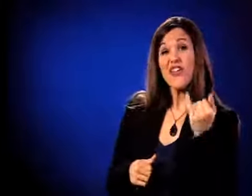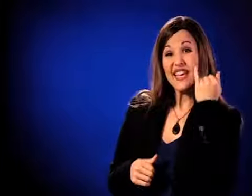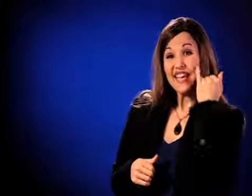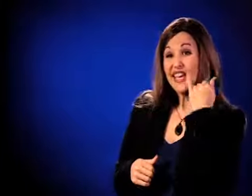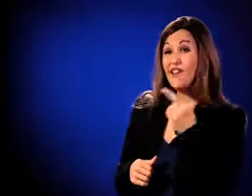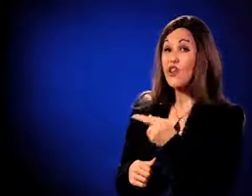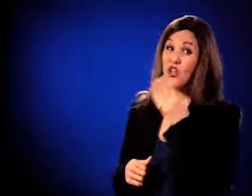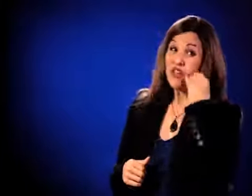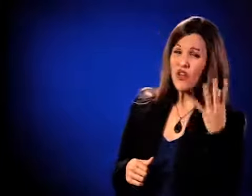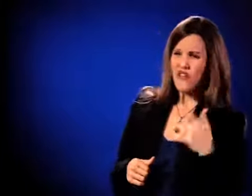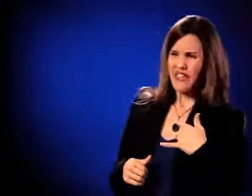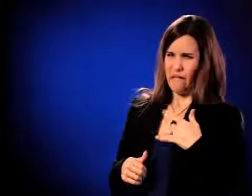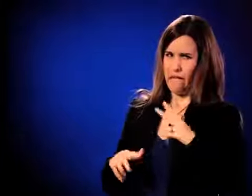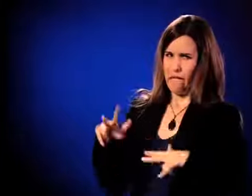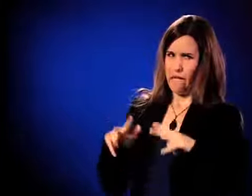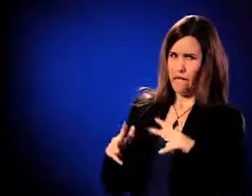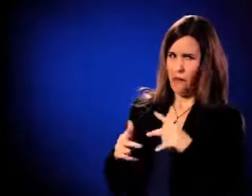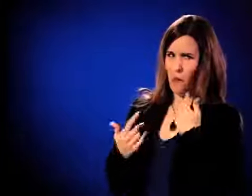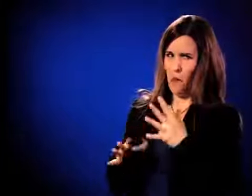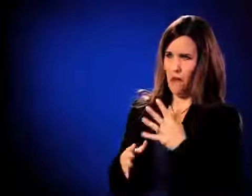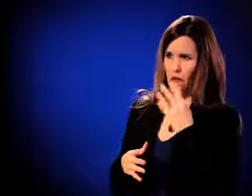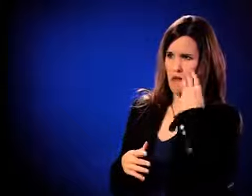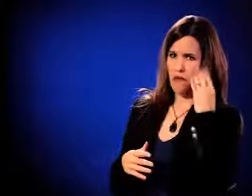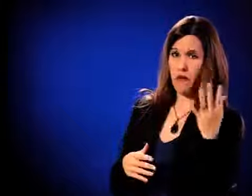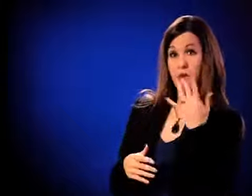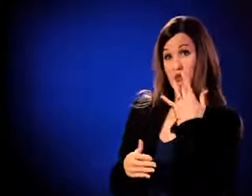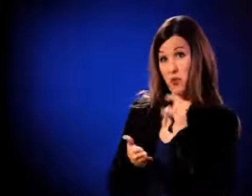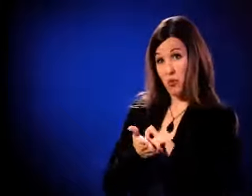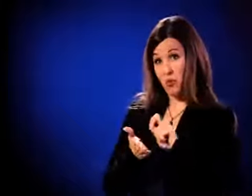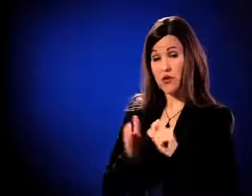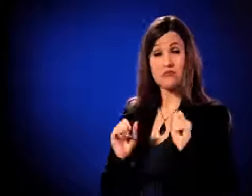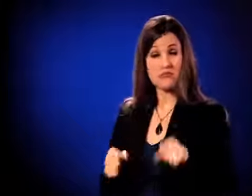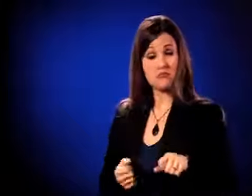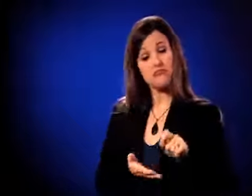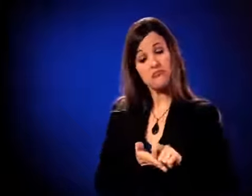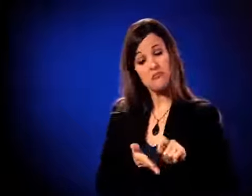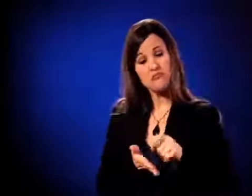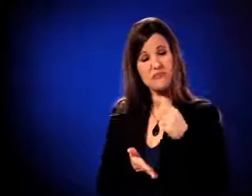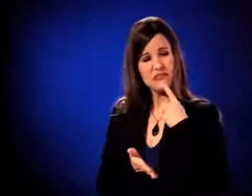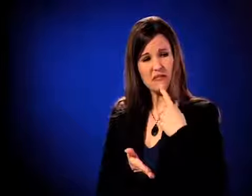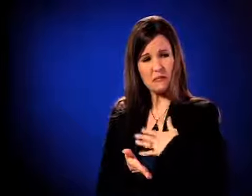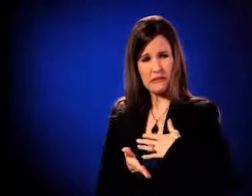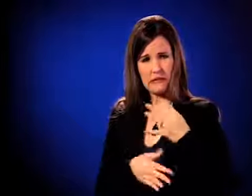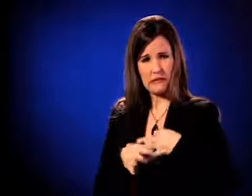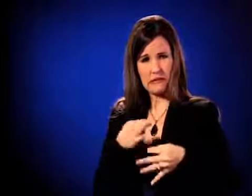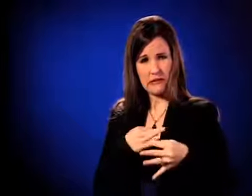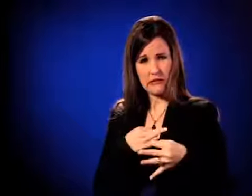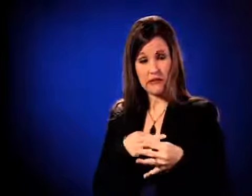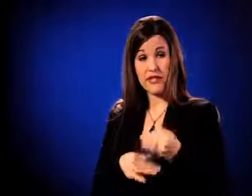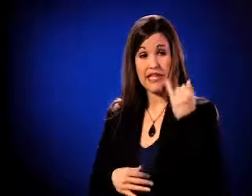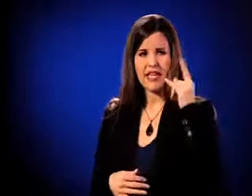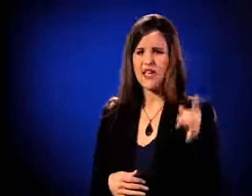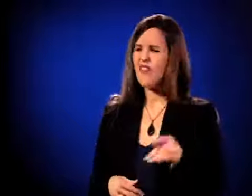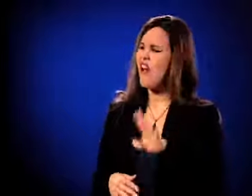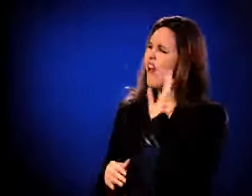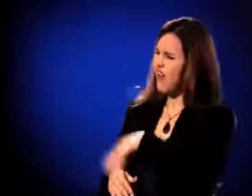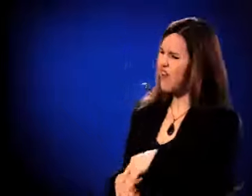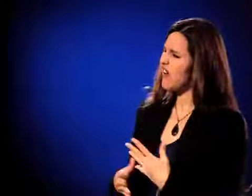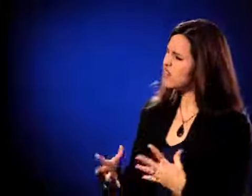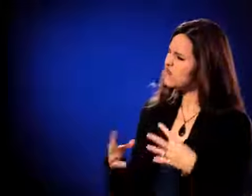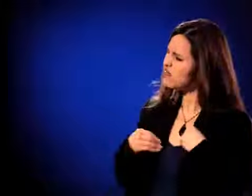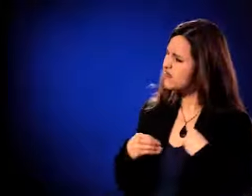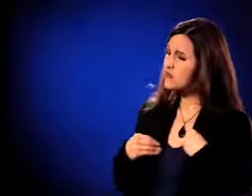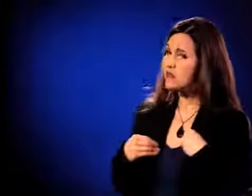You can also write a note that says the same thing.